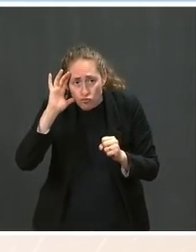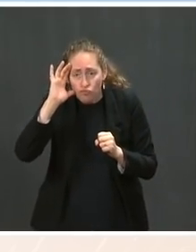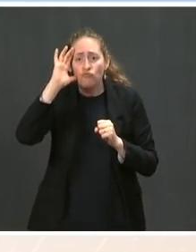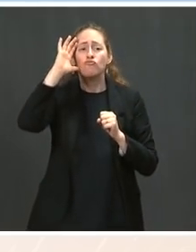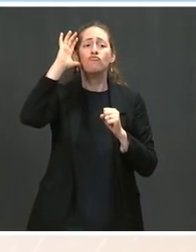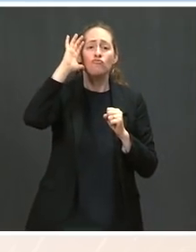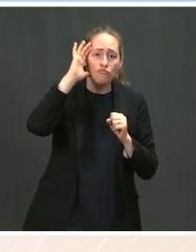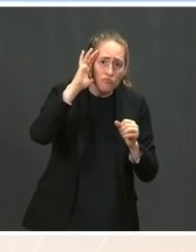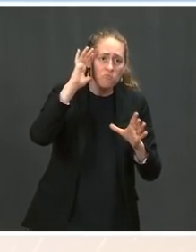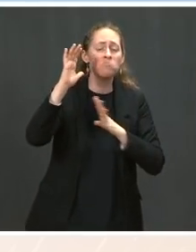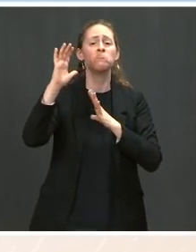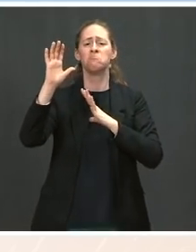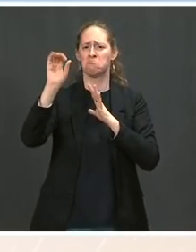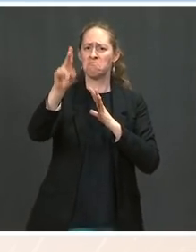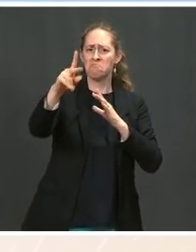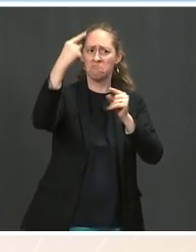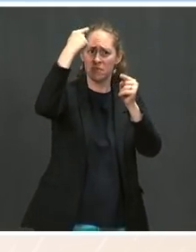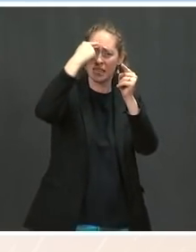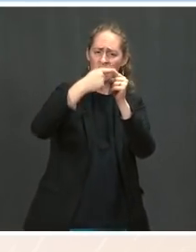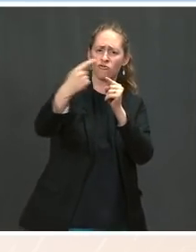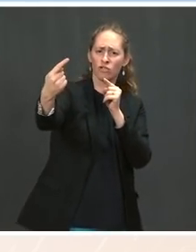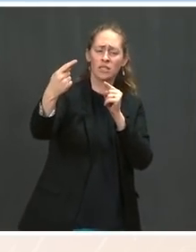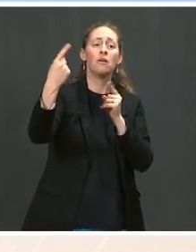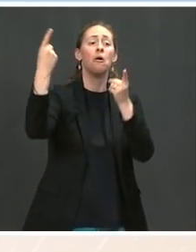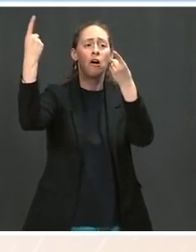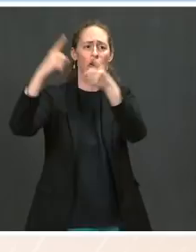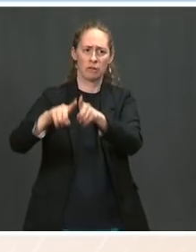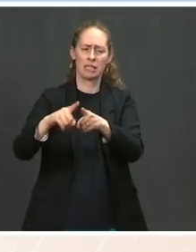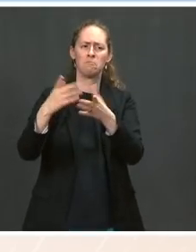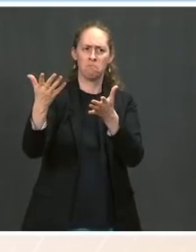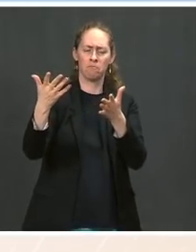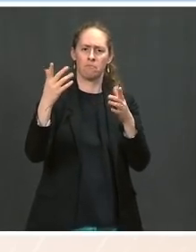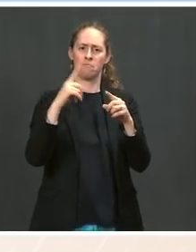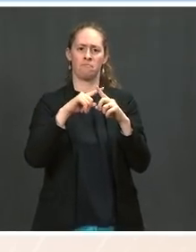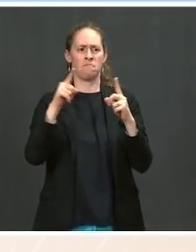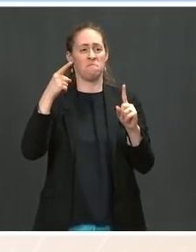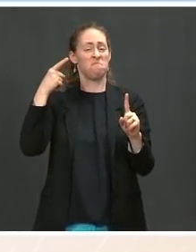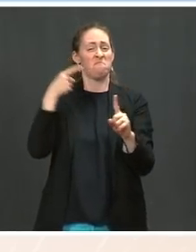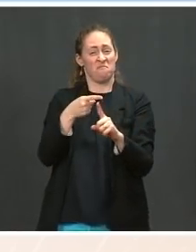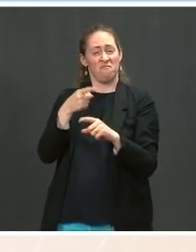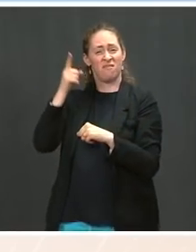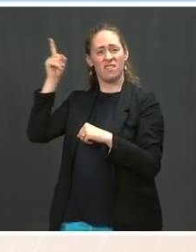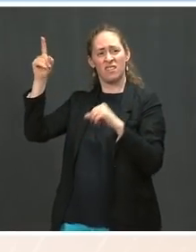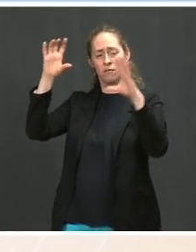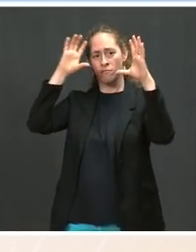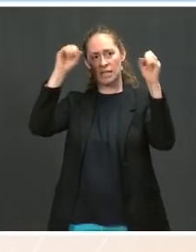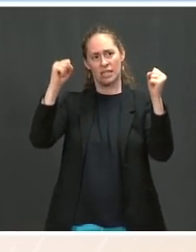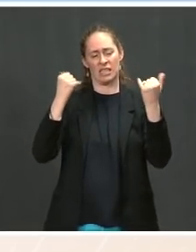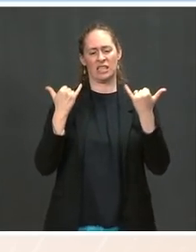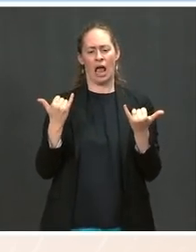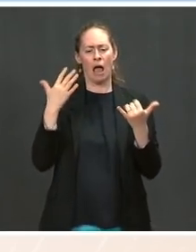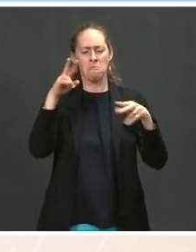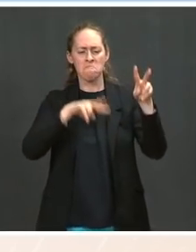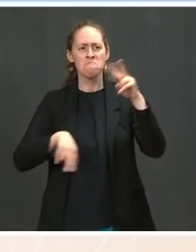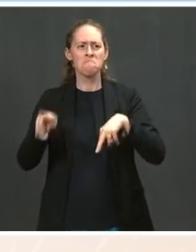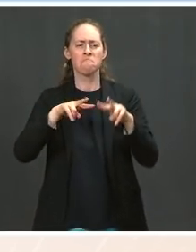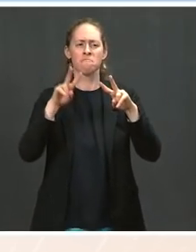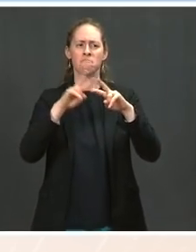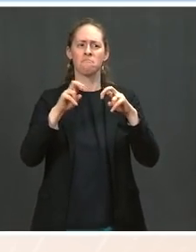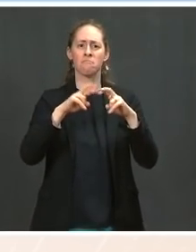what the appropriate path forward should be. But his view, based on the assessments of where our terrorist threat exists today --